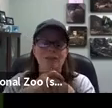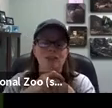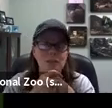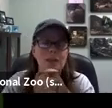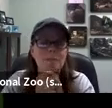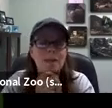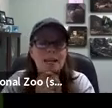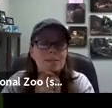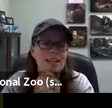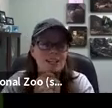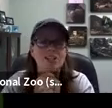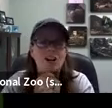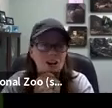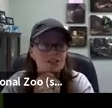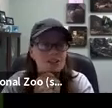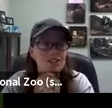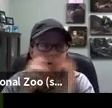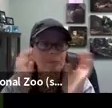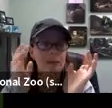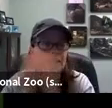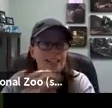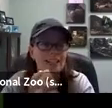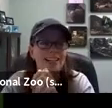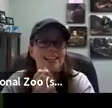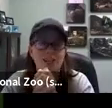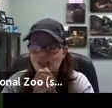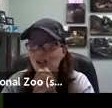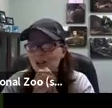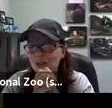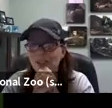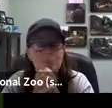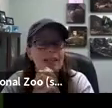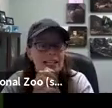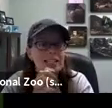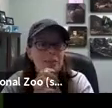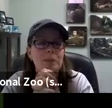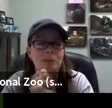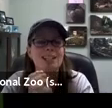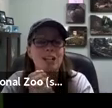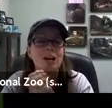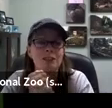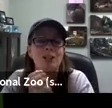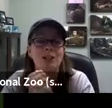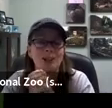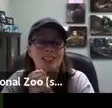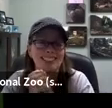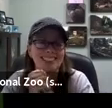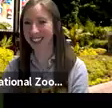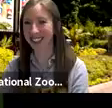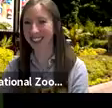trust me, many many scars on my body to show that plants can be pretty tough